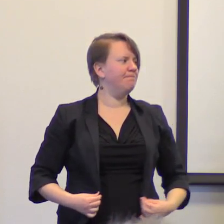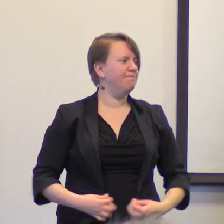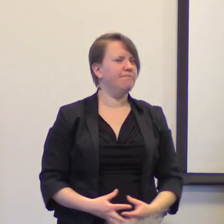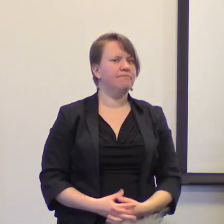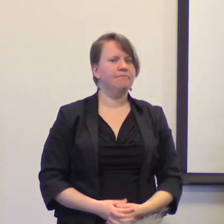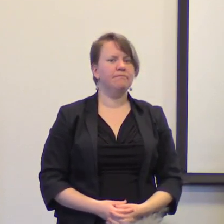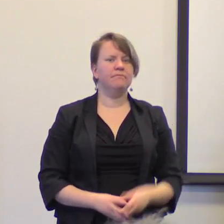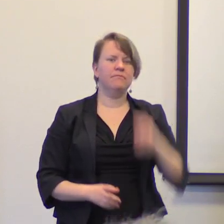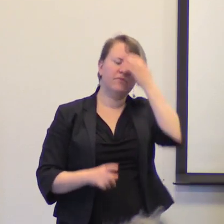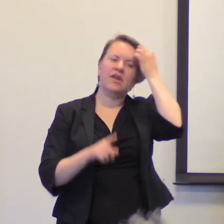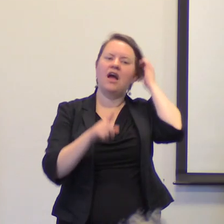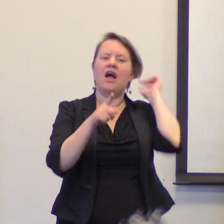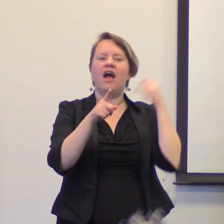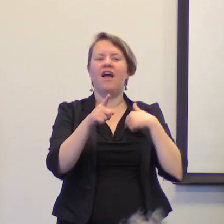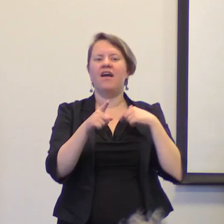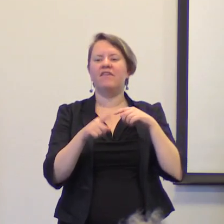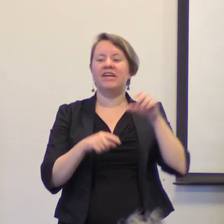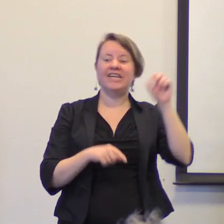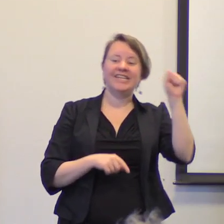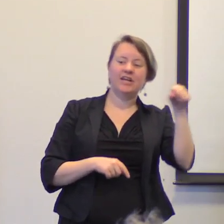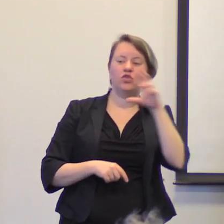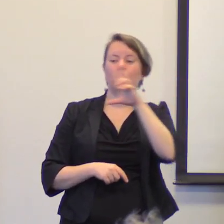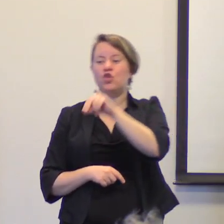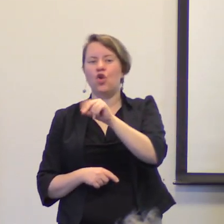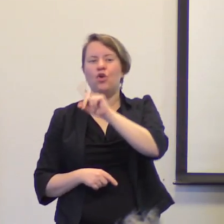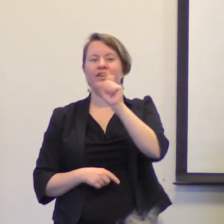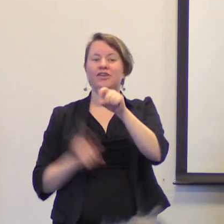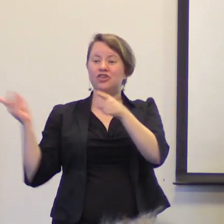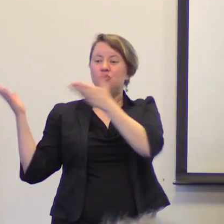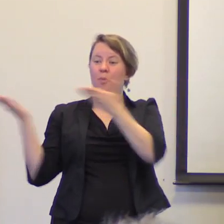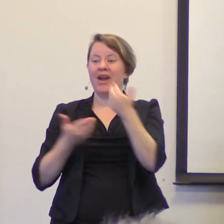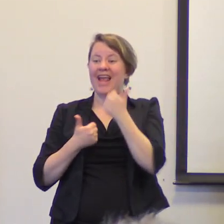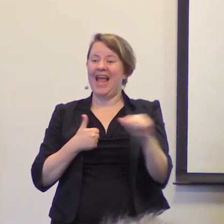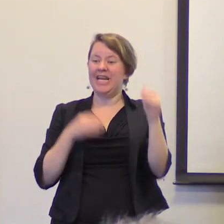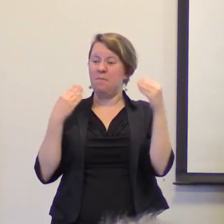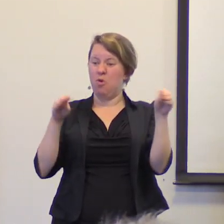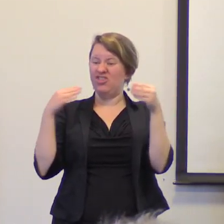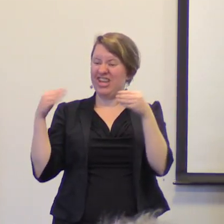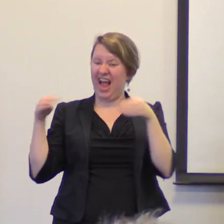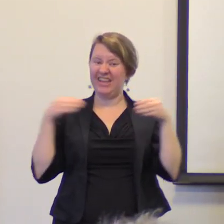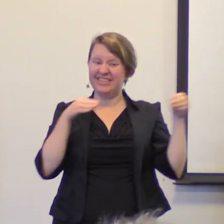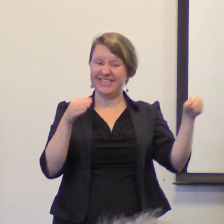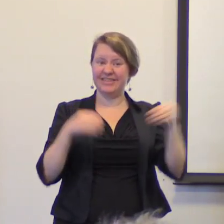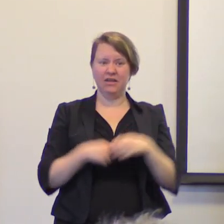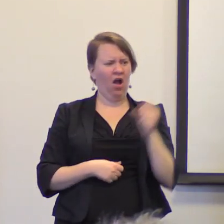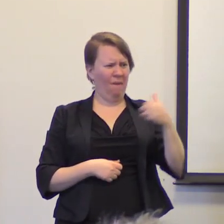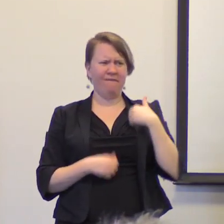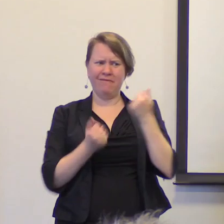I have a yes or no question I can ask from right here. Did you bring any merchandise? Susan Herman: Merchandise? We have lots of merchandise!